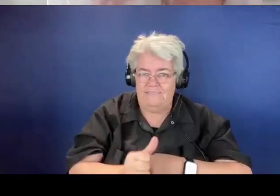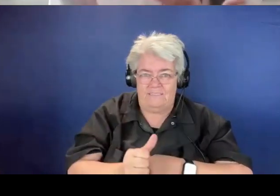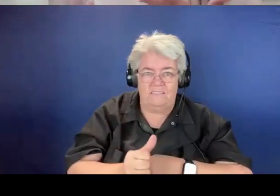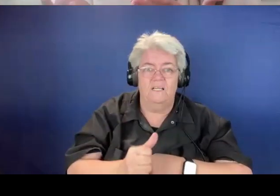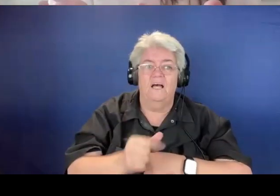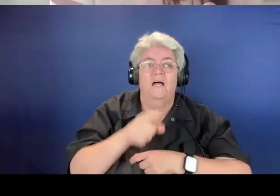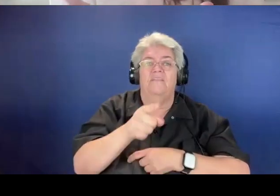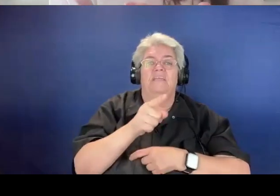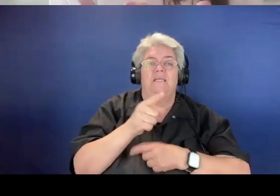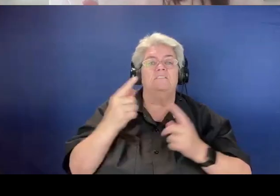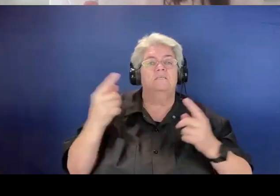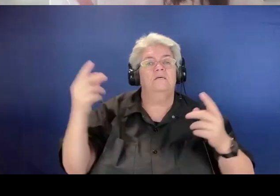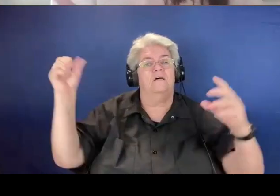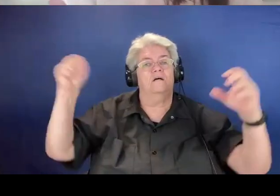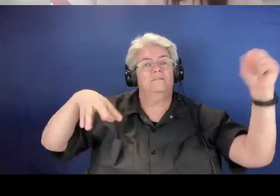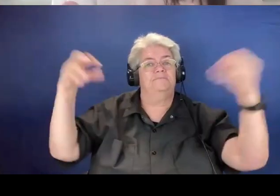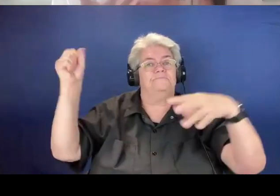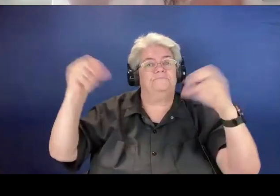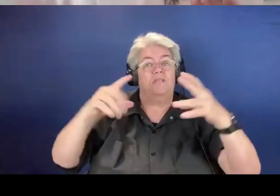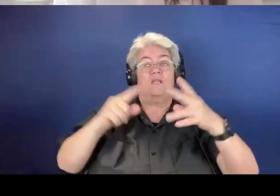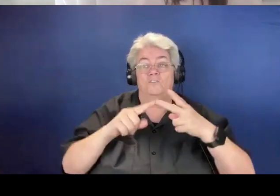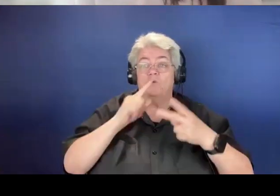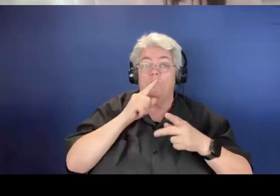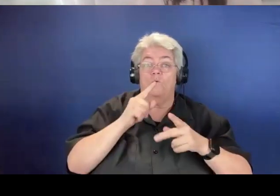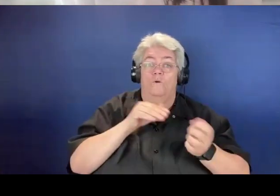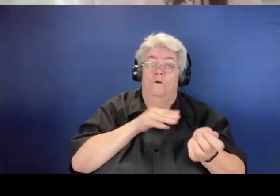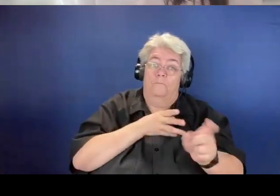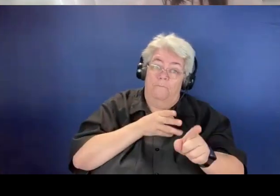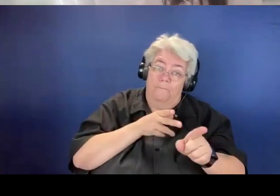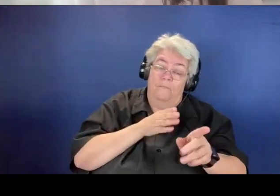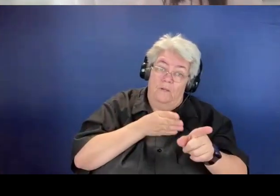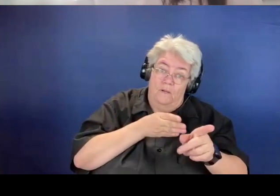But any effort that a clinician makes to connect with a family from a diverse